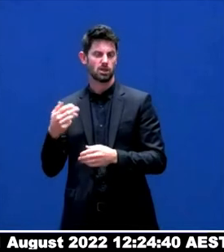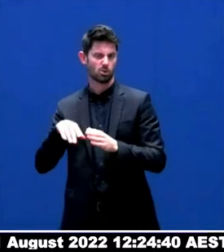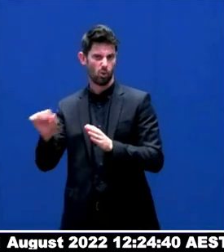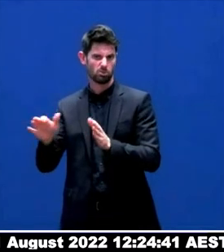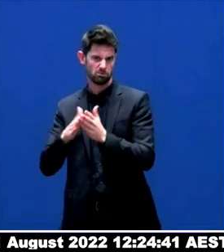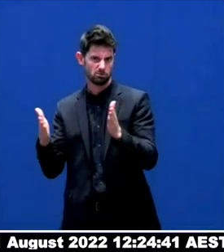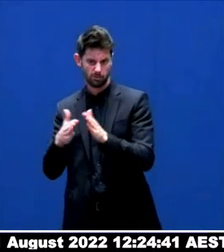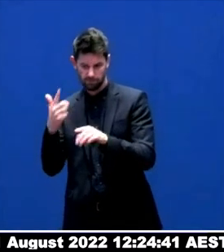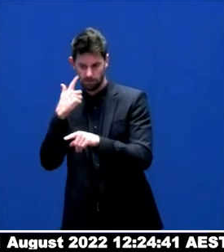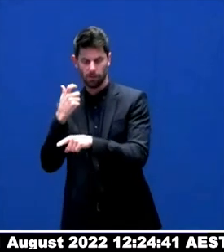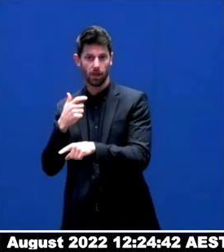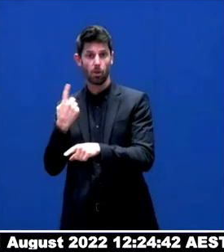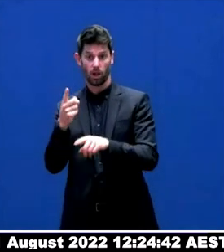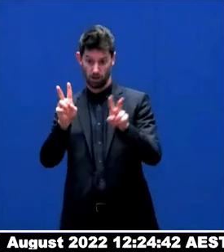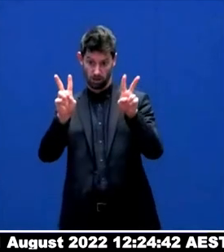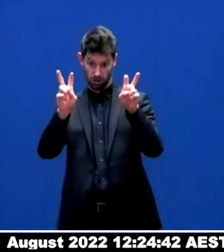There's a heading called Disability but it says: